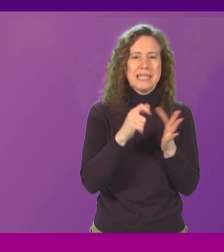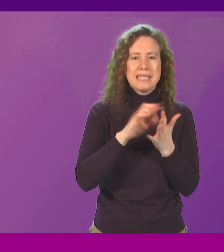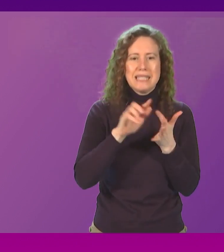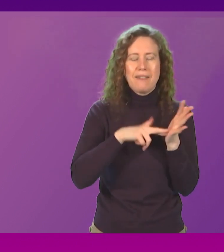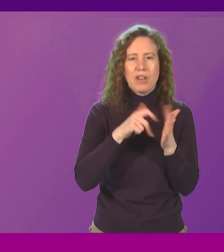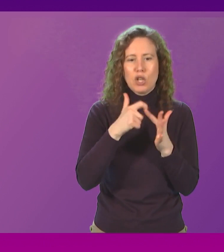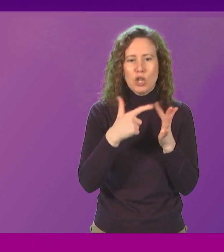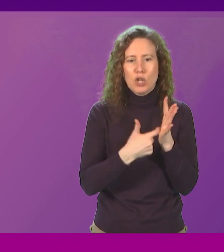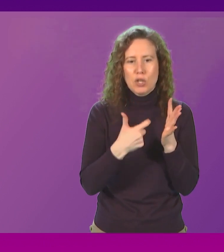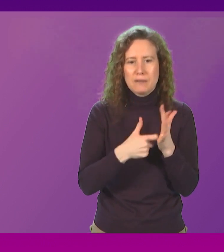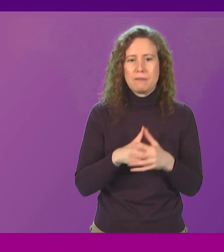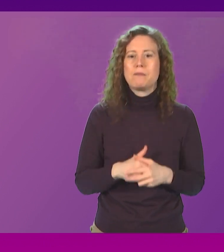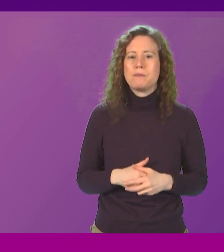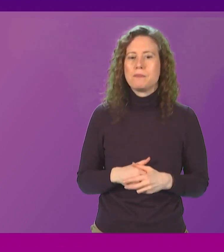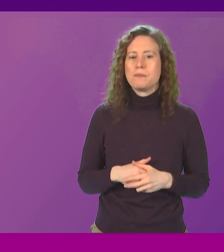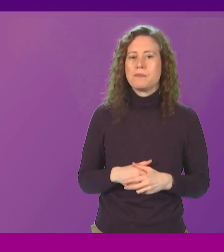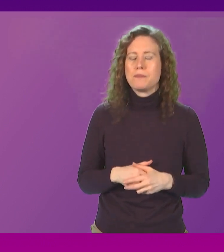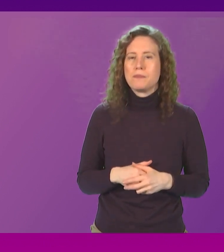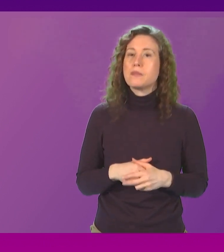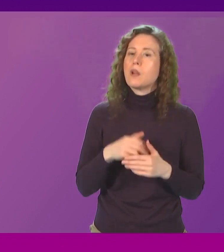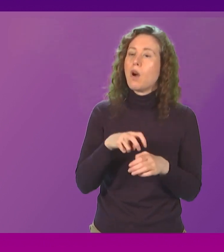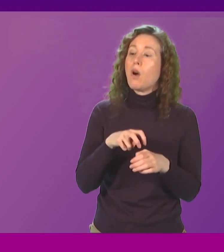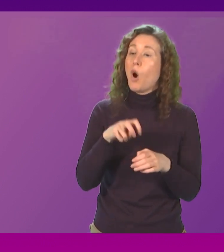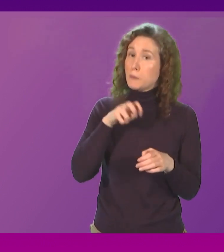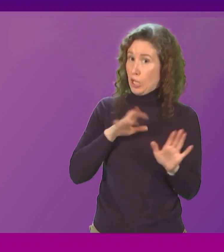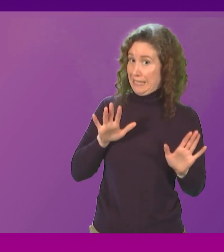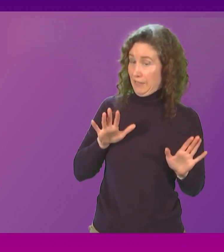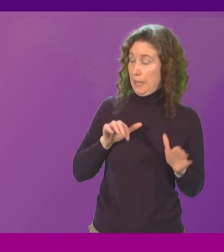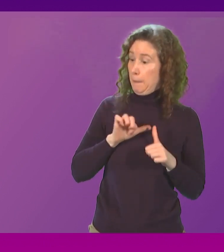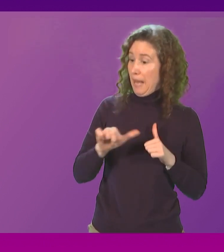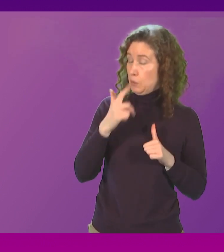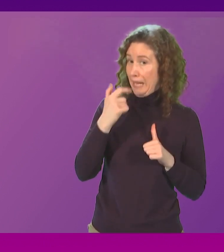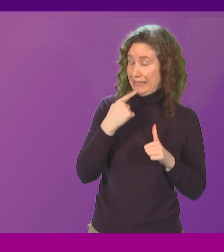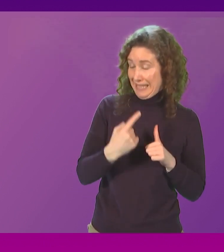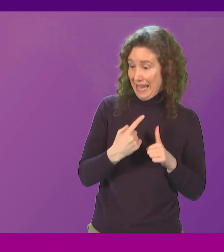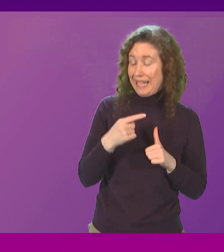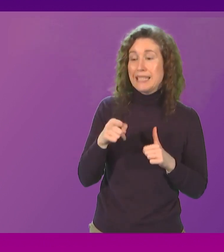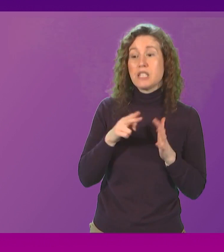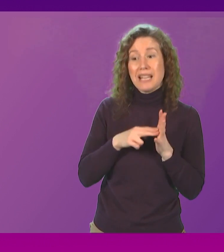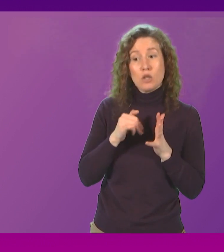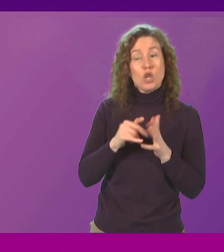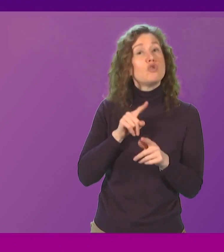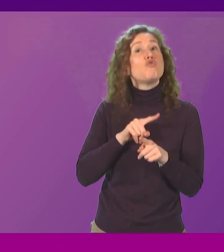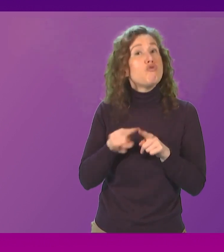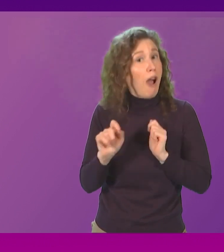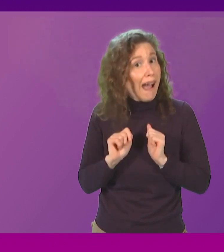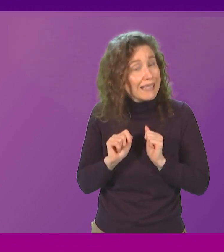Objectively, the best that we can say is that the First Minister tried and failed—because